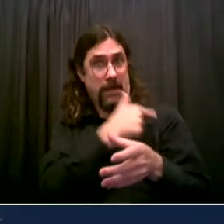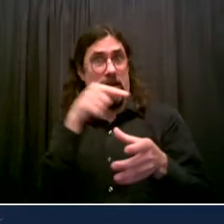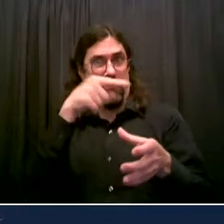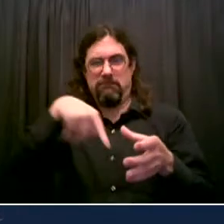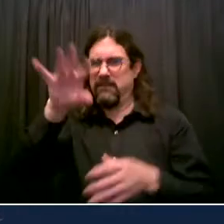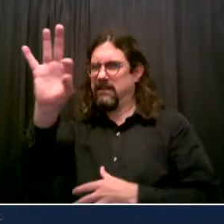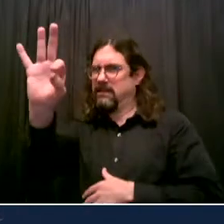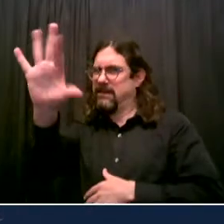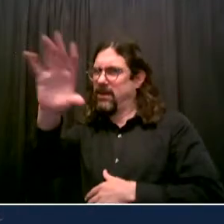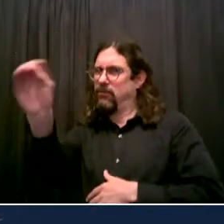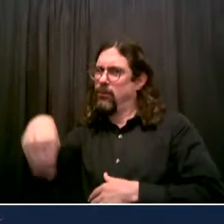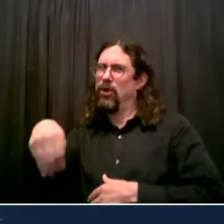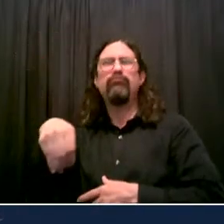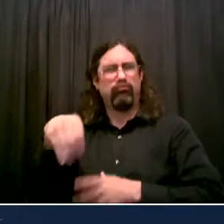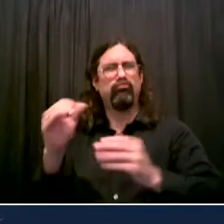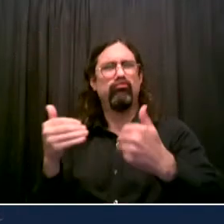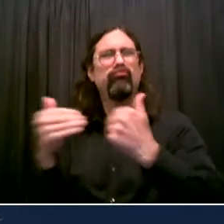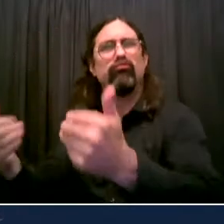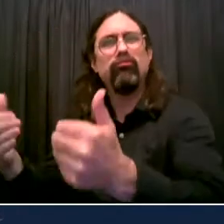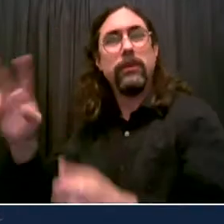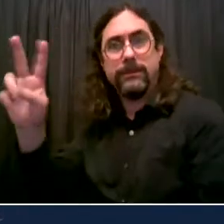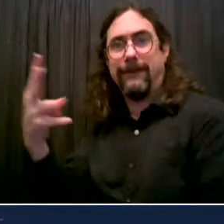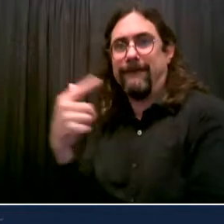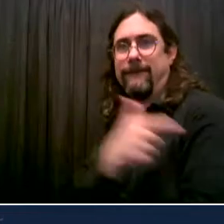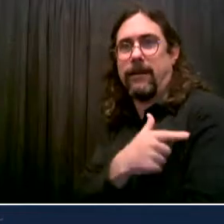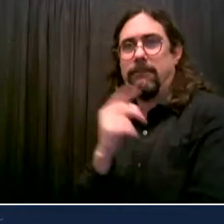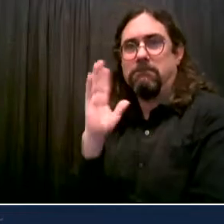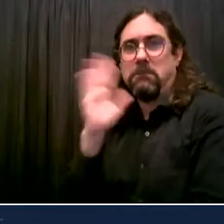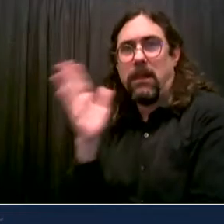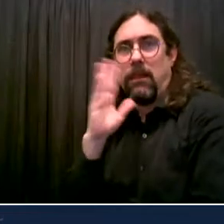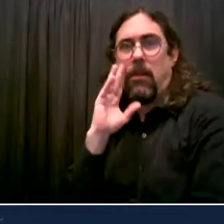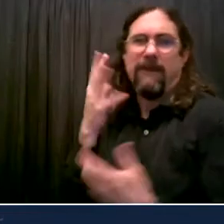95% GET A FIRST DOSE AND COME